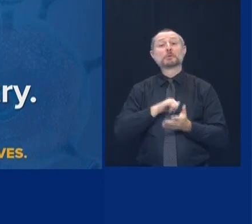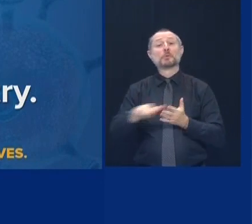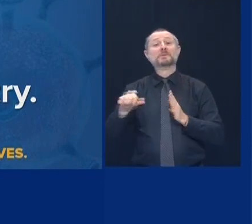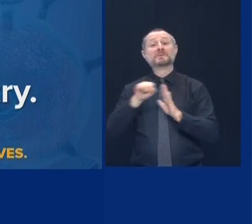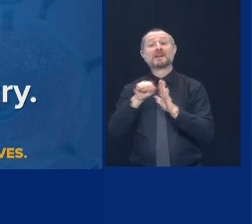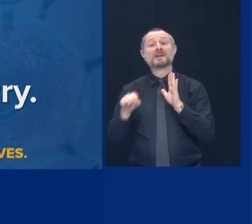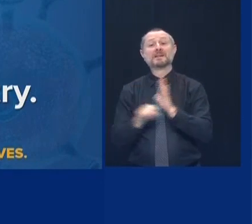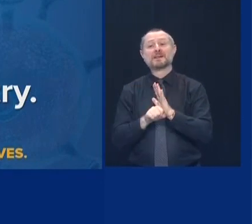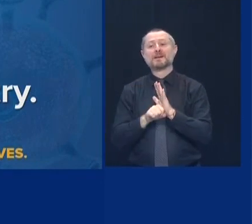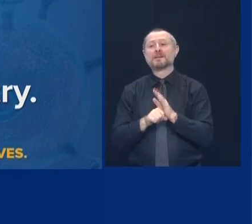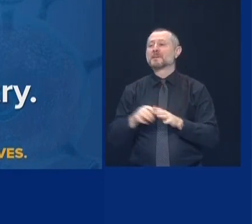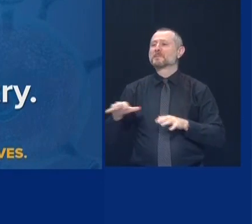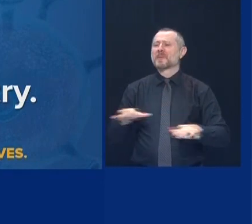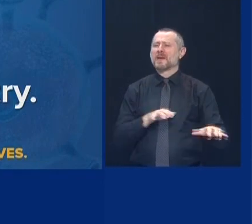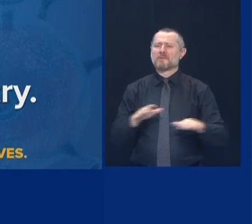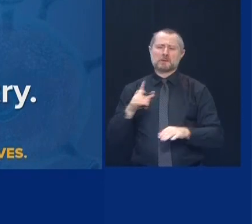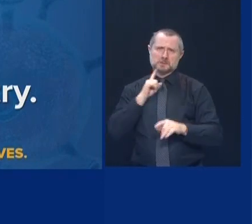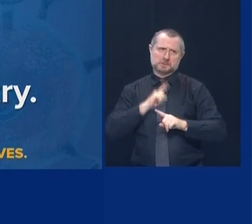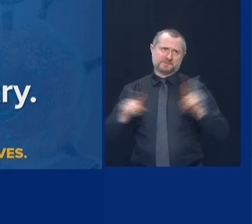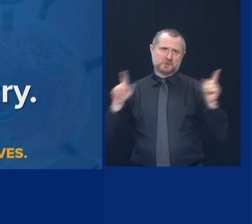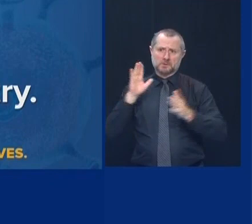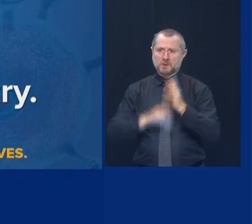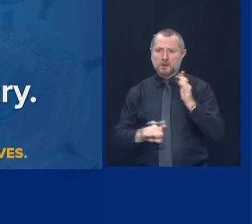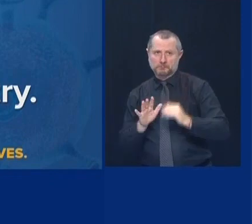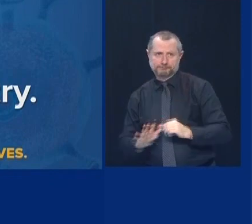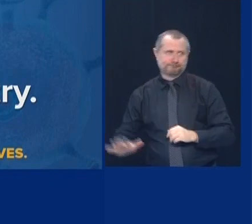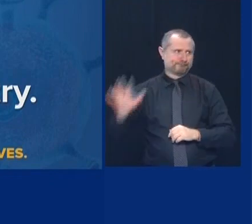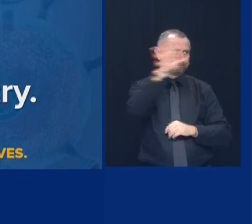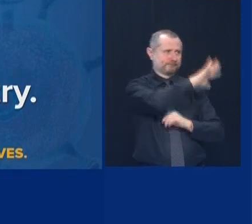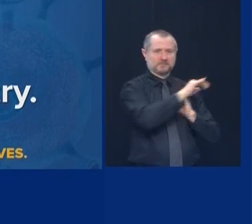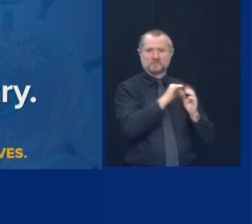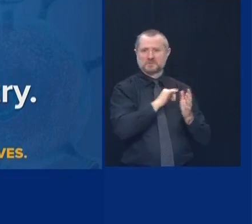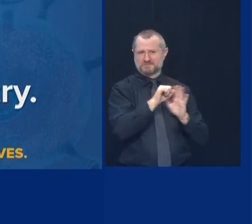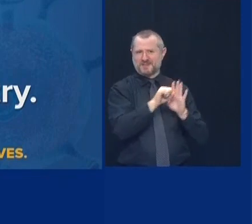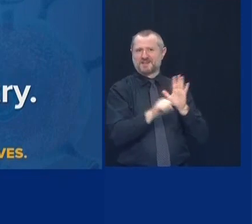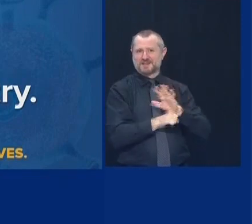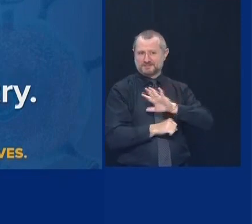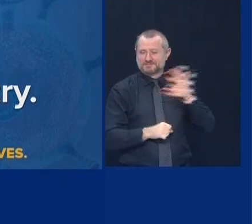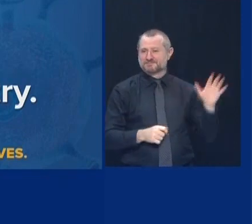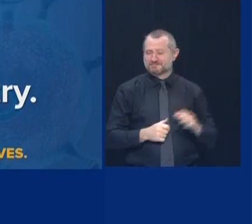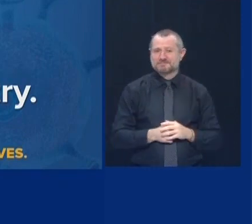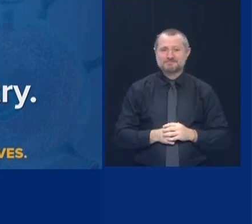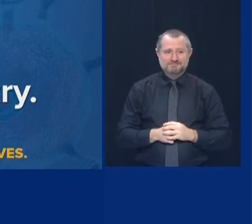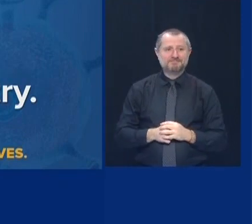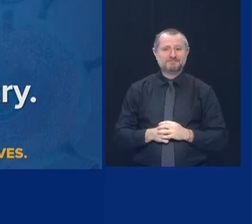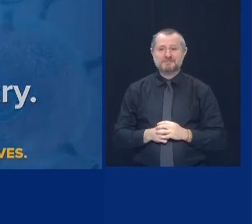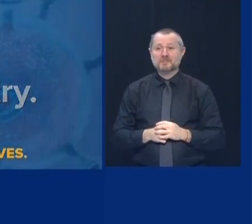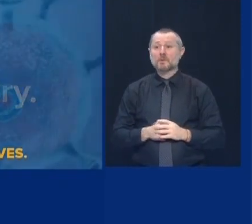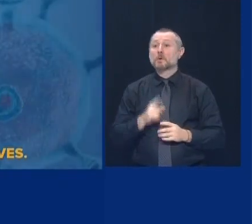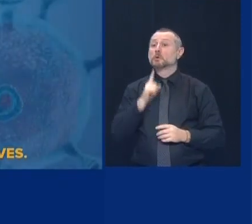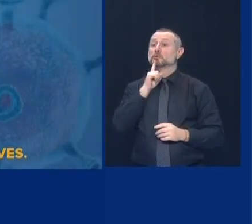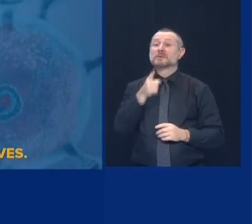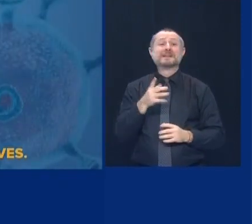COMMUNITIES. THIS STATE ISok A WHOLE, OPERATES